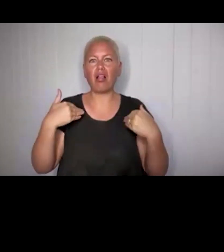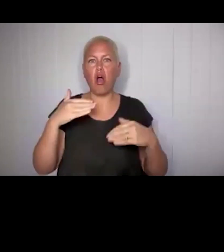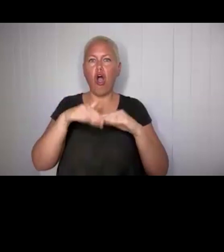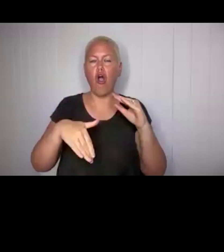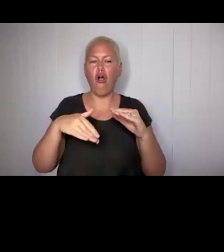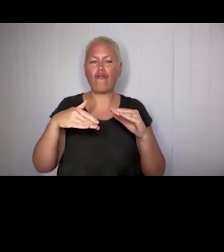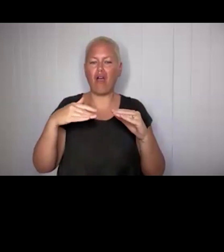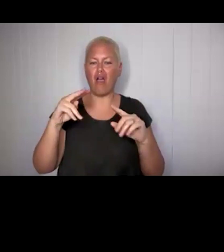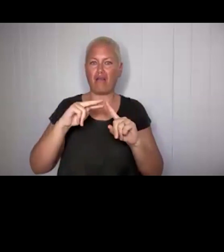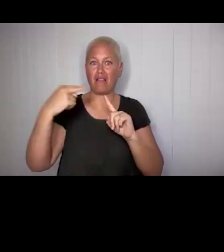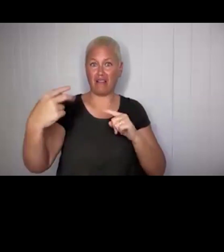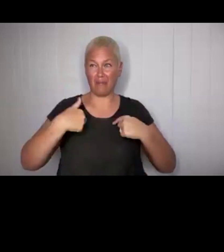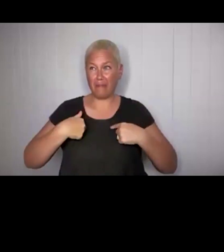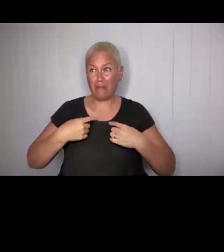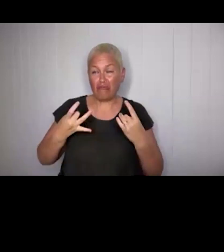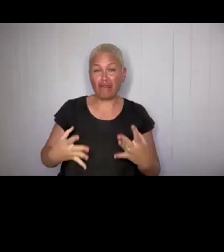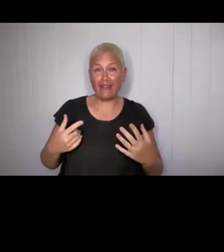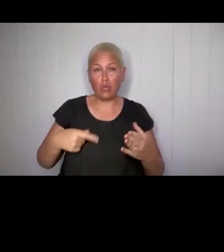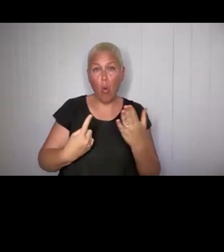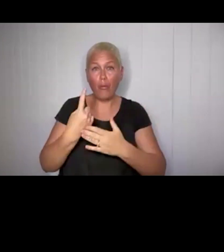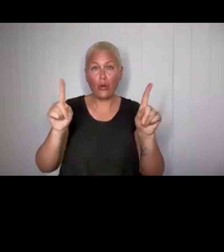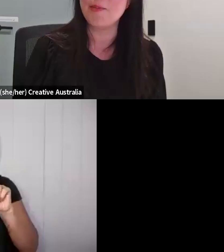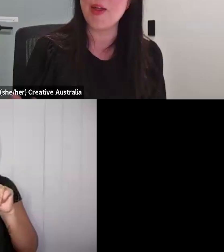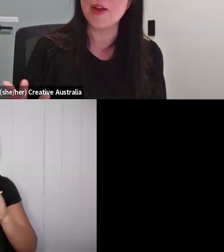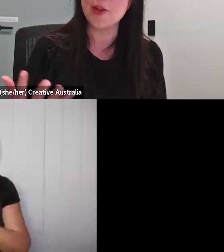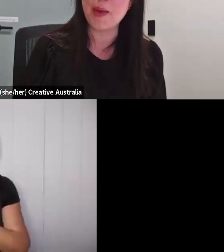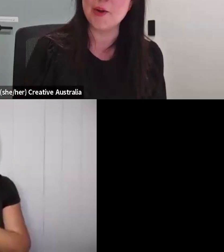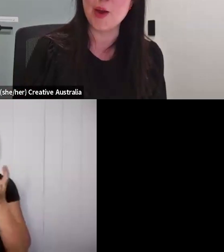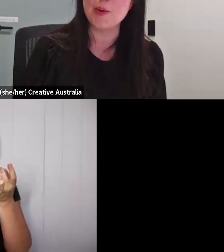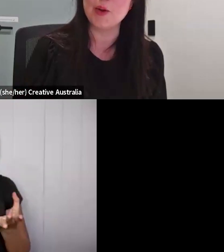your own readiness for this opportunity. The readiness is decided by the panel who will look